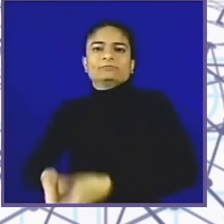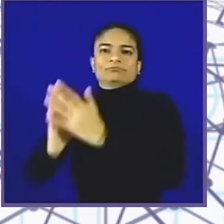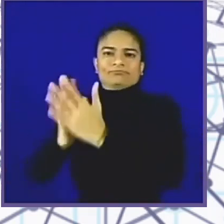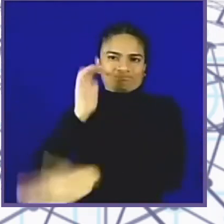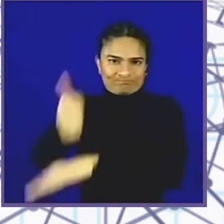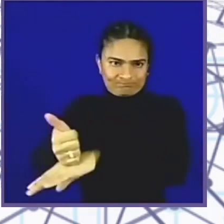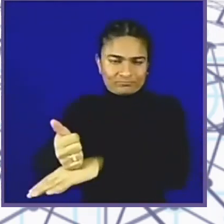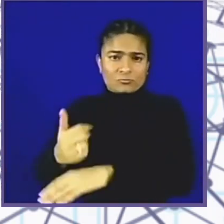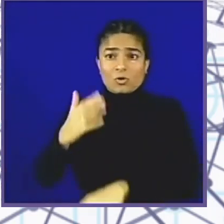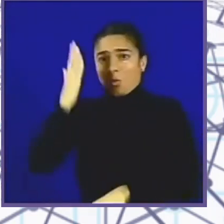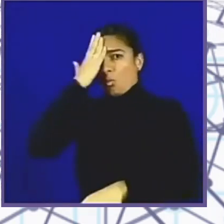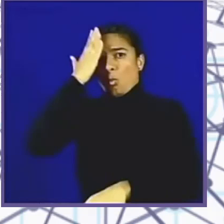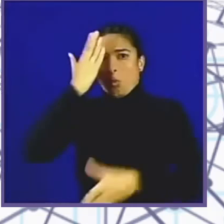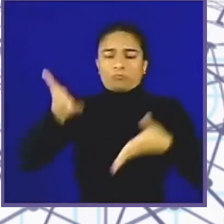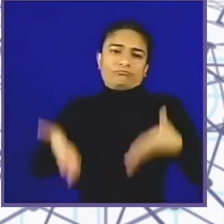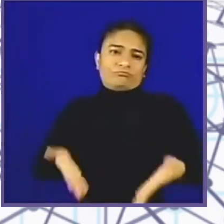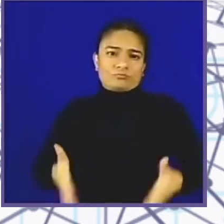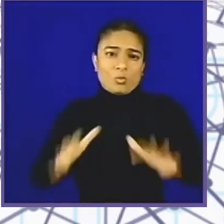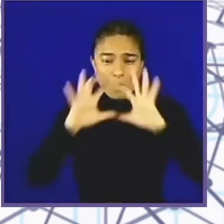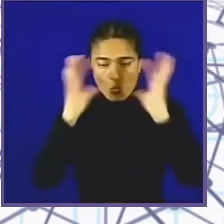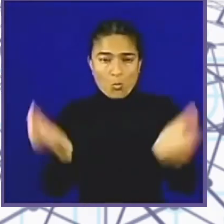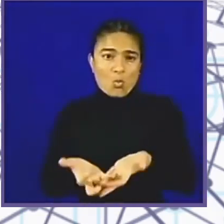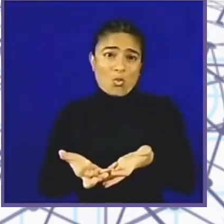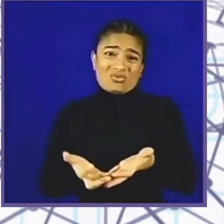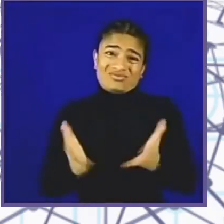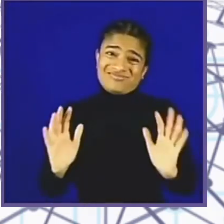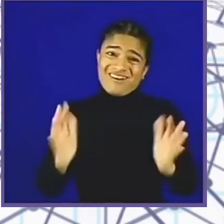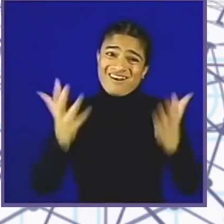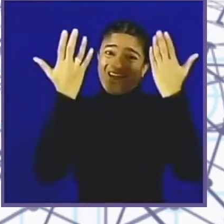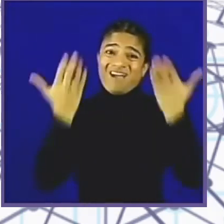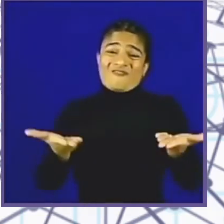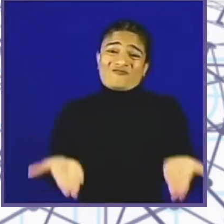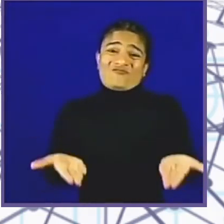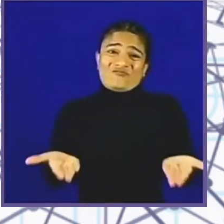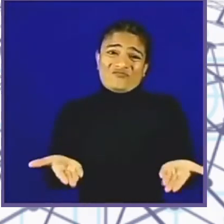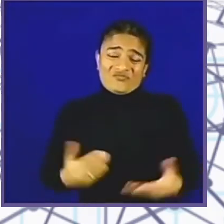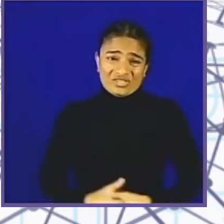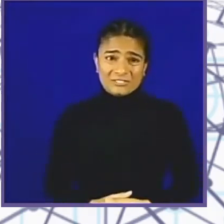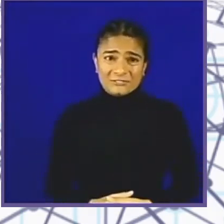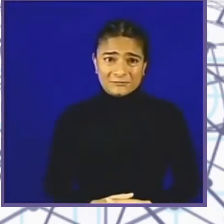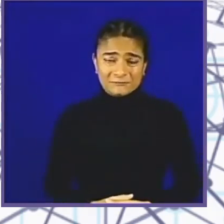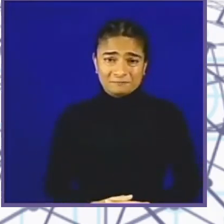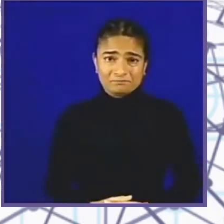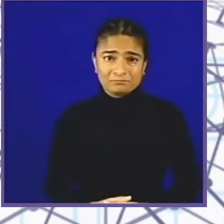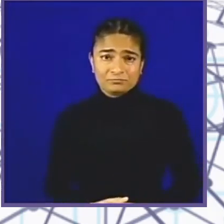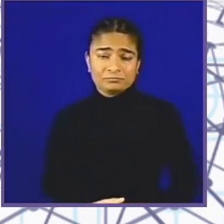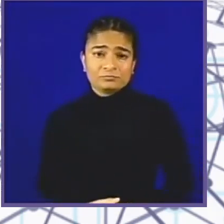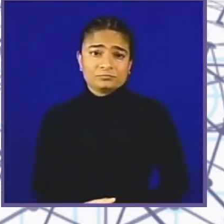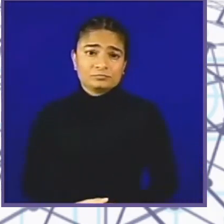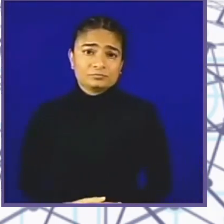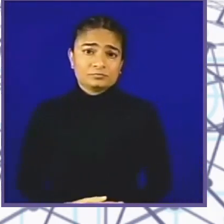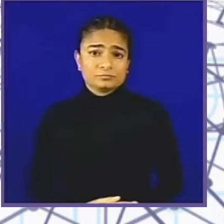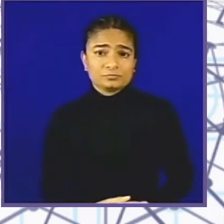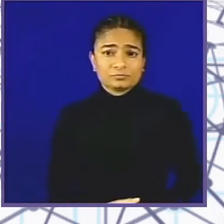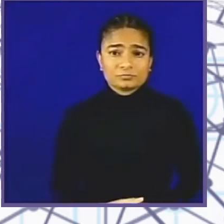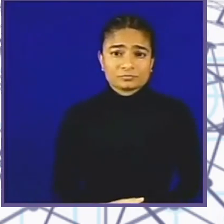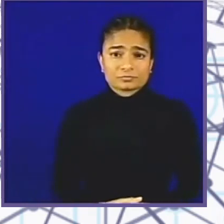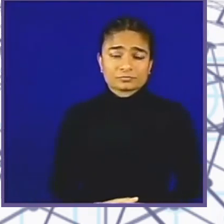of us entrepreneurs that have enabled us to live a life with less barriers, whether